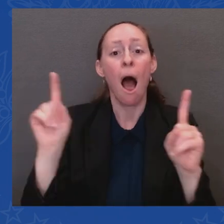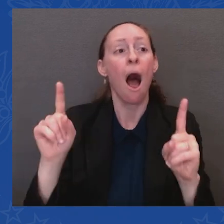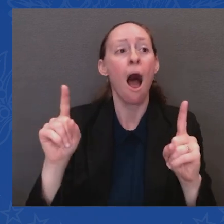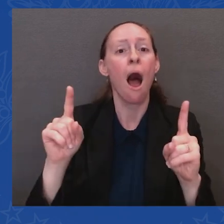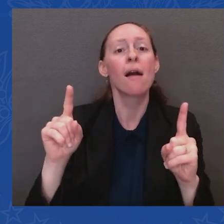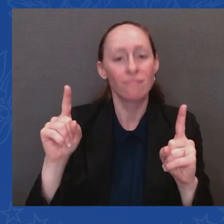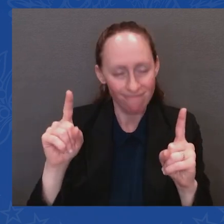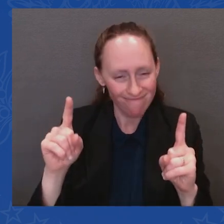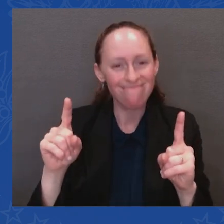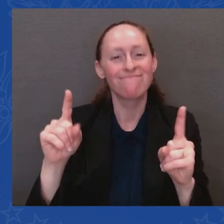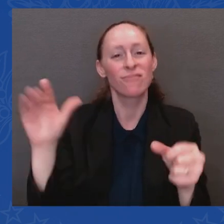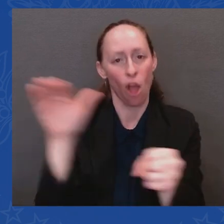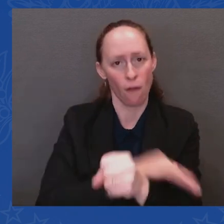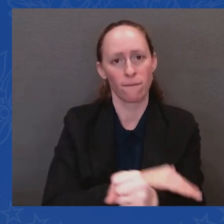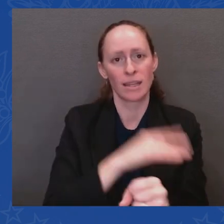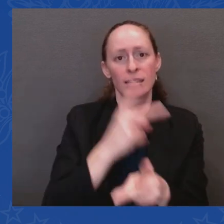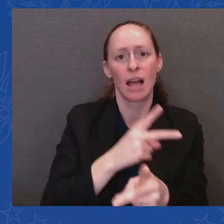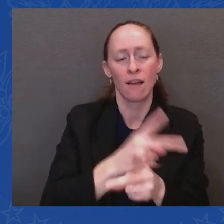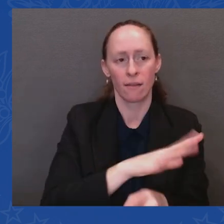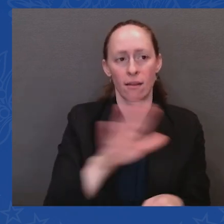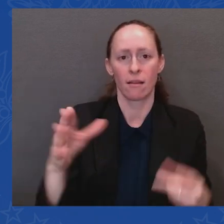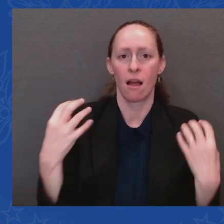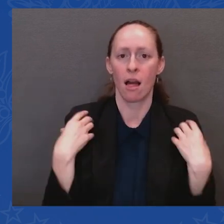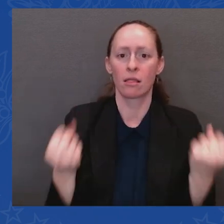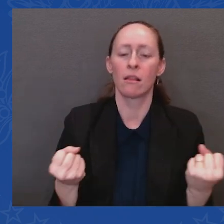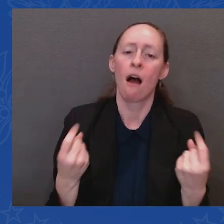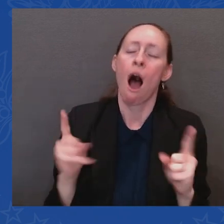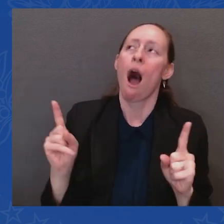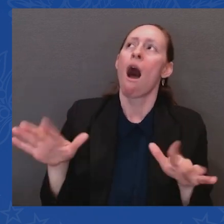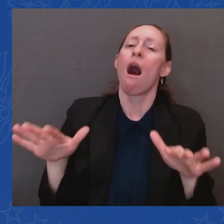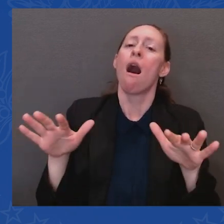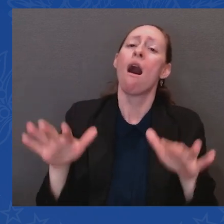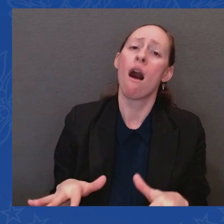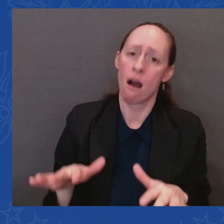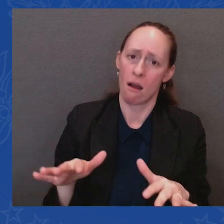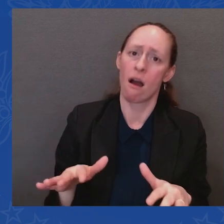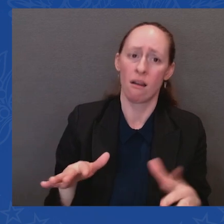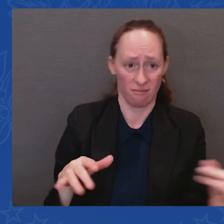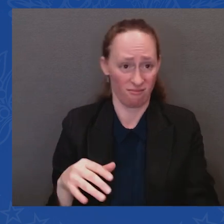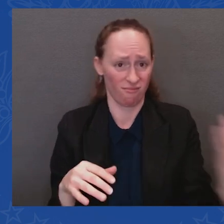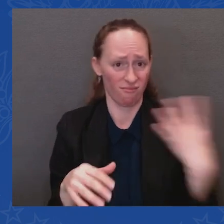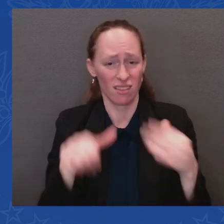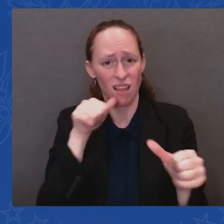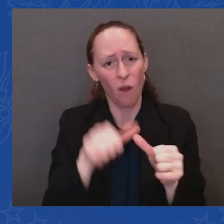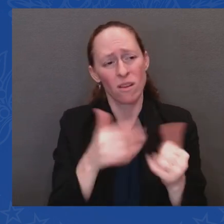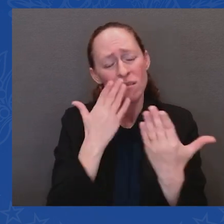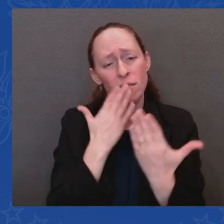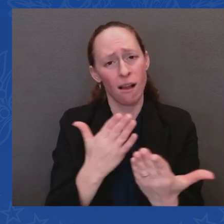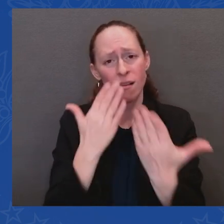Today, we gather not only to honor these stories but the story of all veterans,